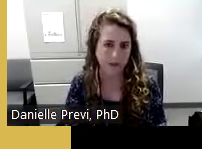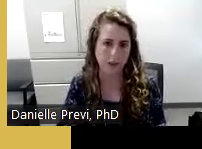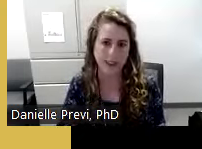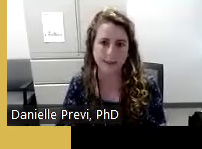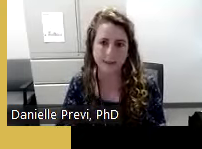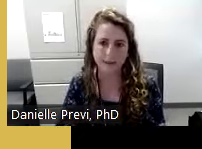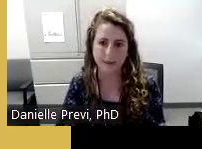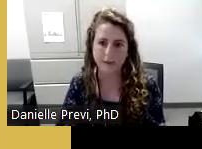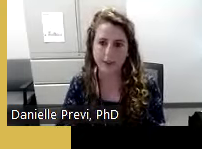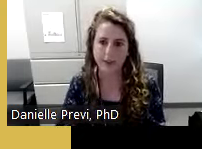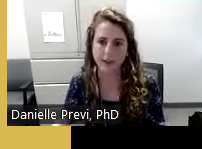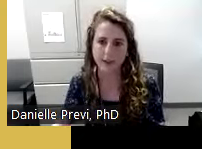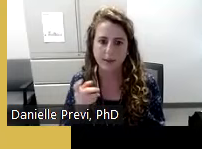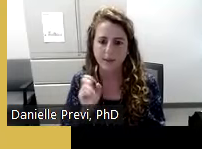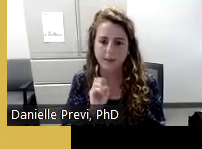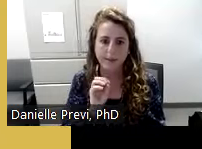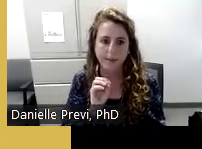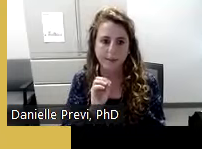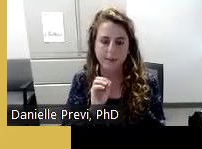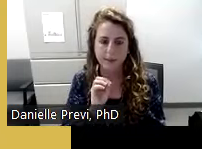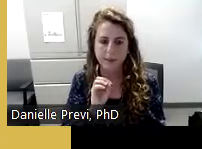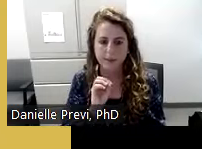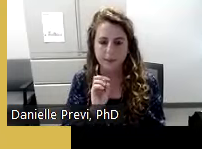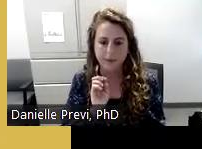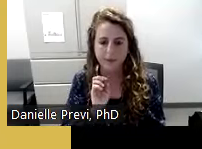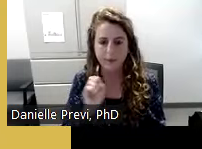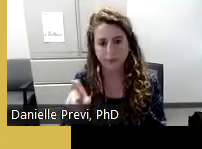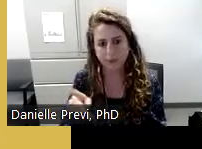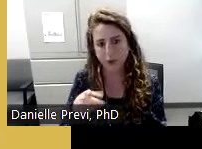bit about educational methodology and pedagogy for deaf and hard of hearing.